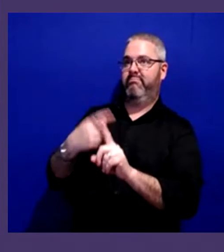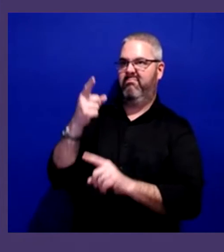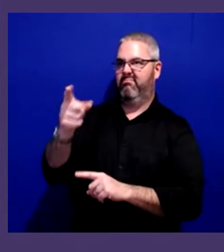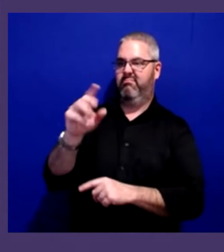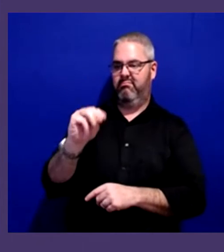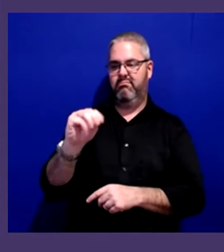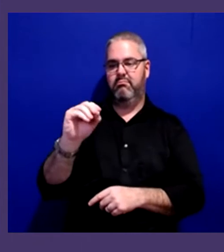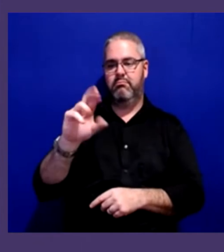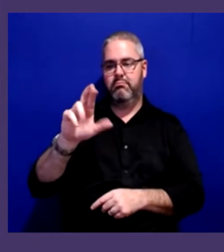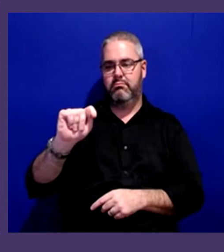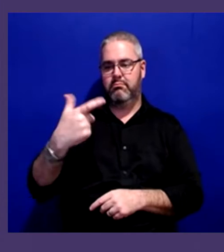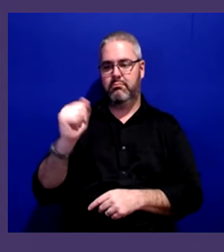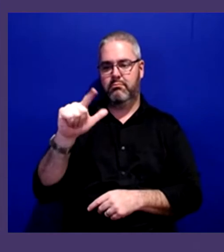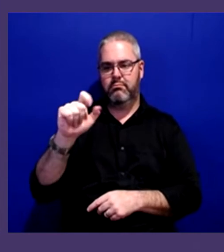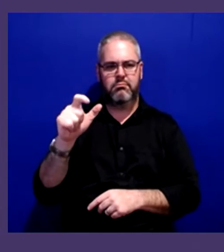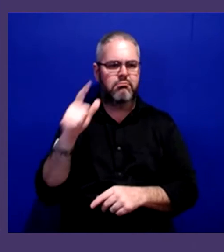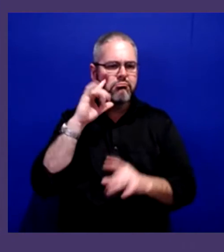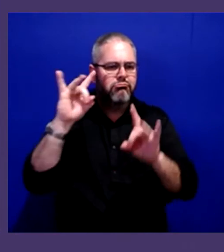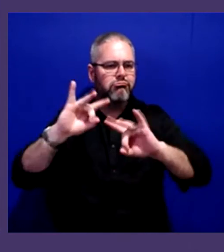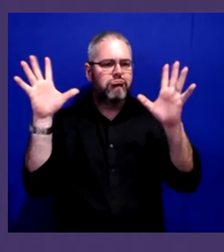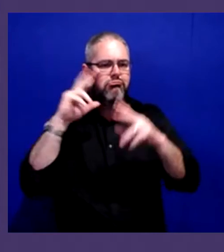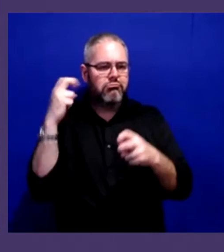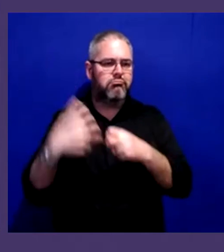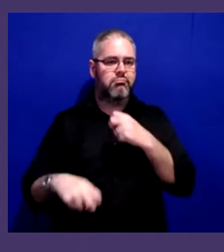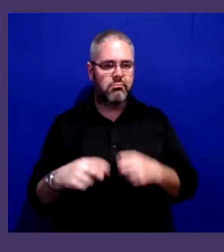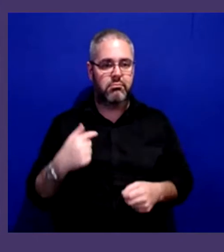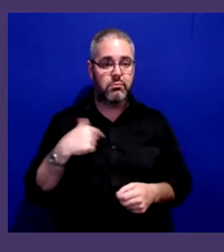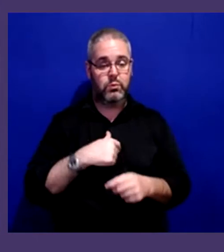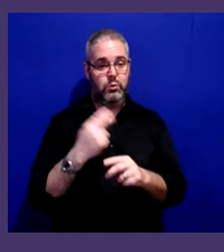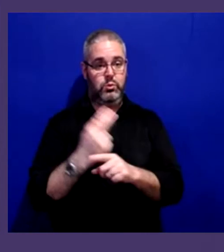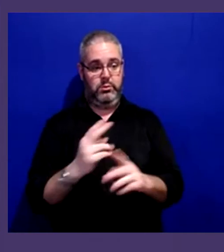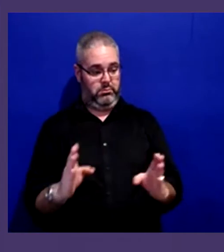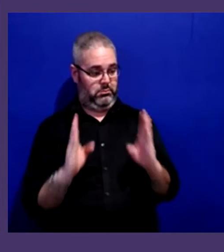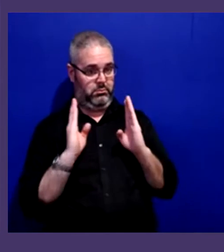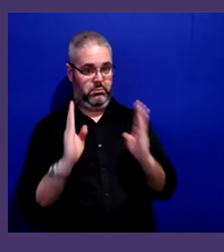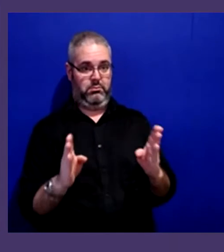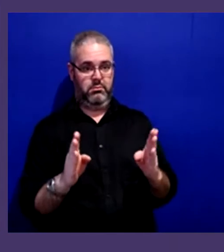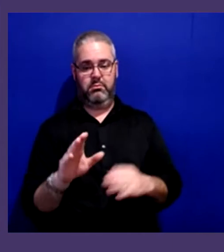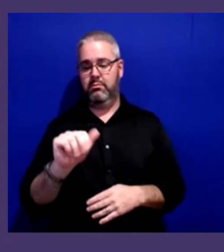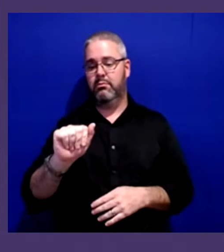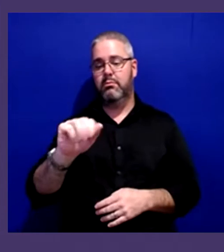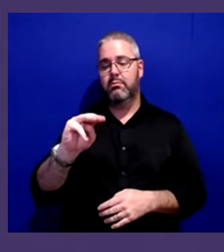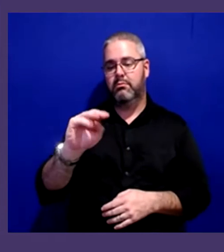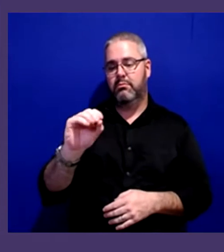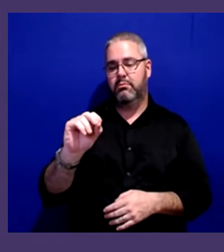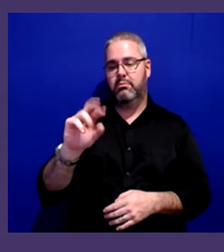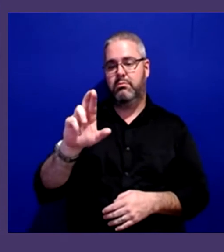When I use the term "amortization period", when it comes to a mortgage, I am going to probably struggle to